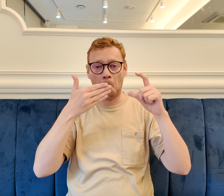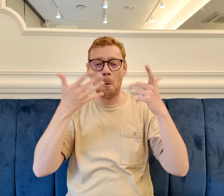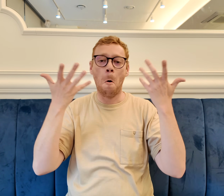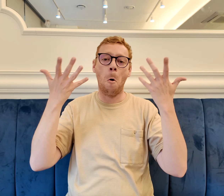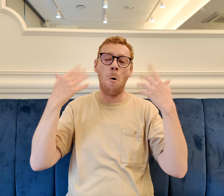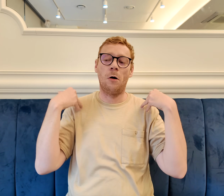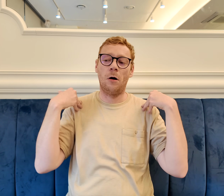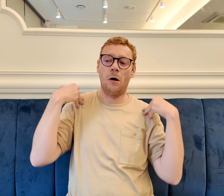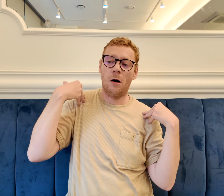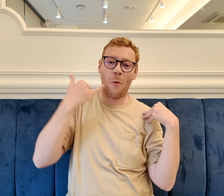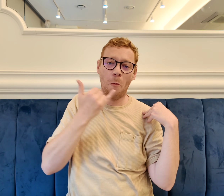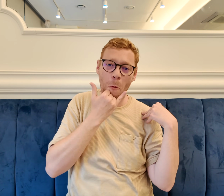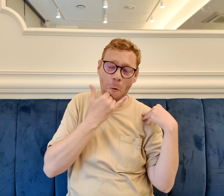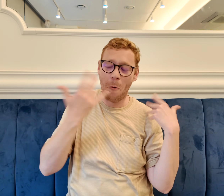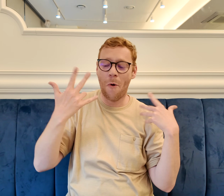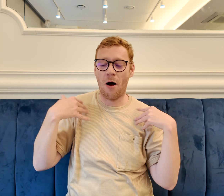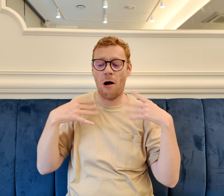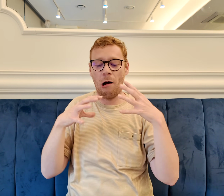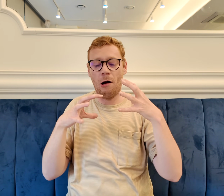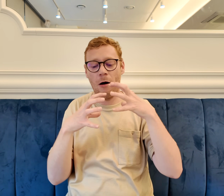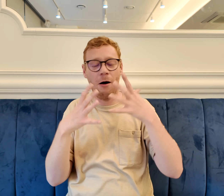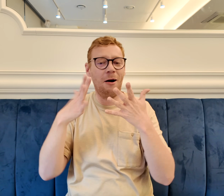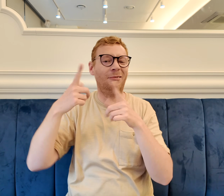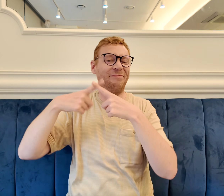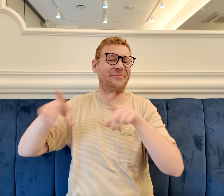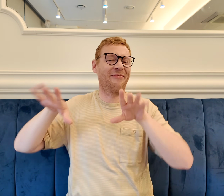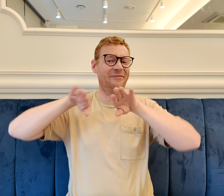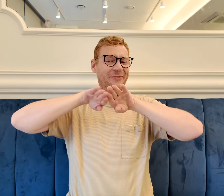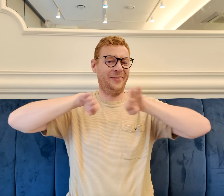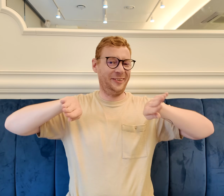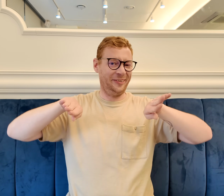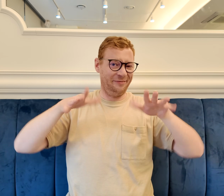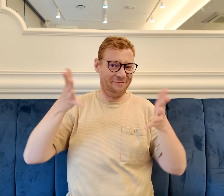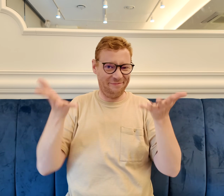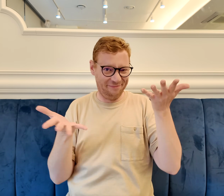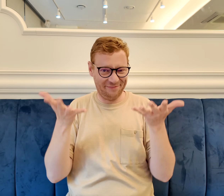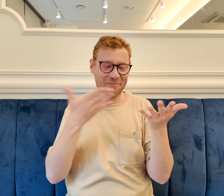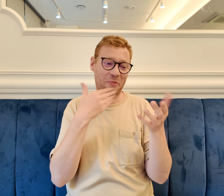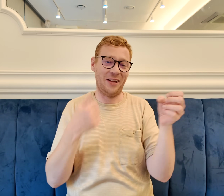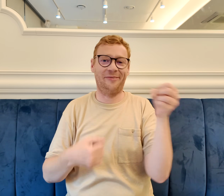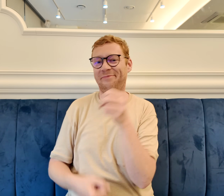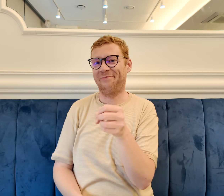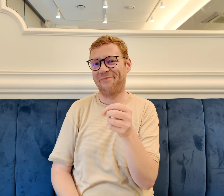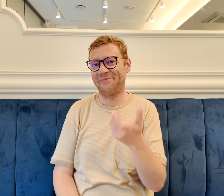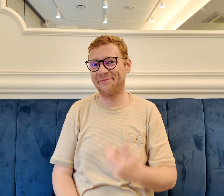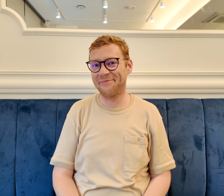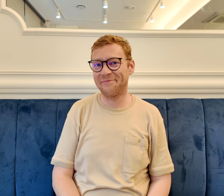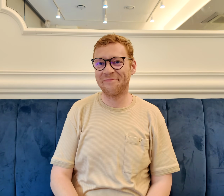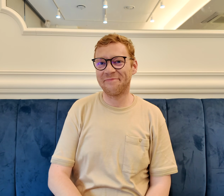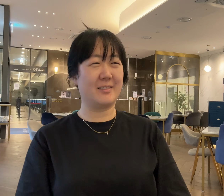their facial expressions become monotonous, their body movements become stiff, and the subtle emotional texture of Deaf people is missing. Ultimately, if you want truly natural acting , casting a Deaf person is the best option.